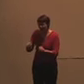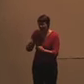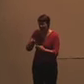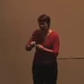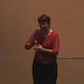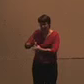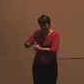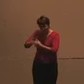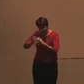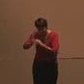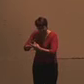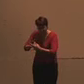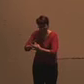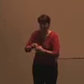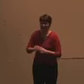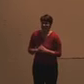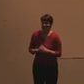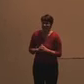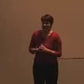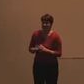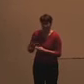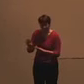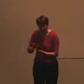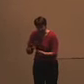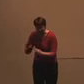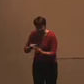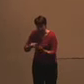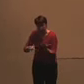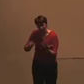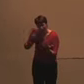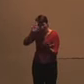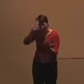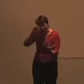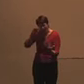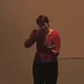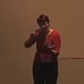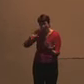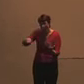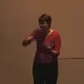So I hope now, not using all the bookshelves as bookshelves,